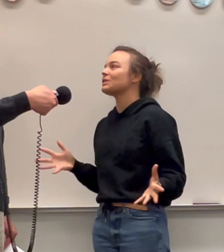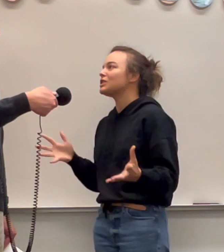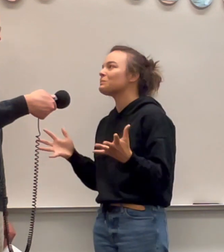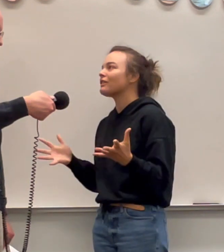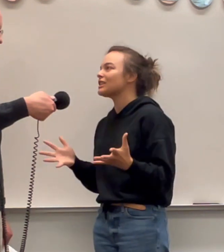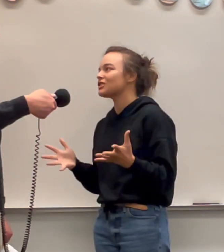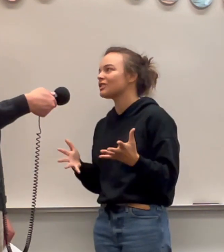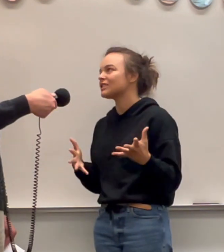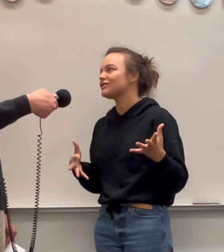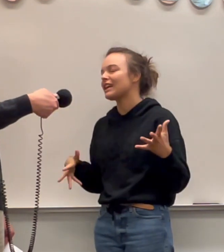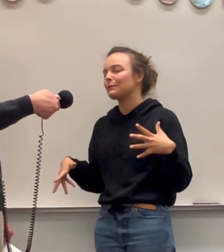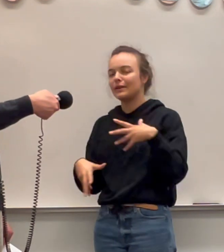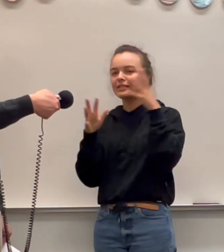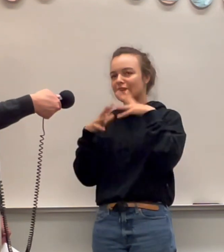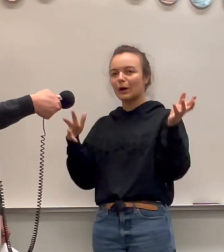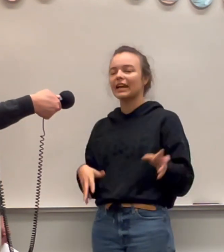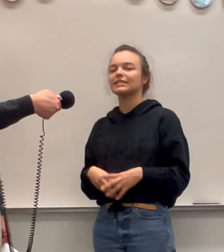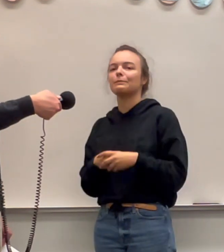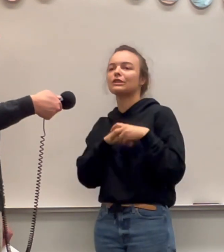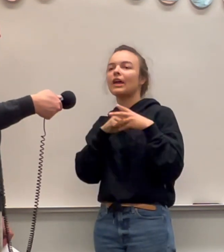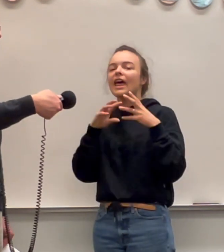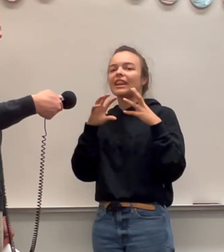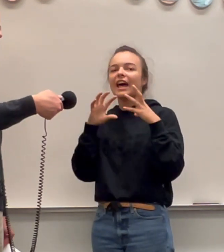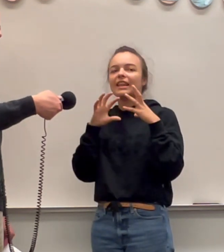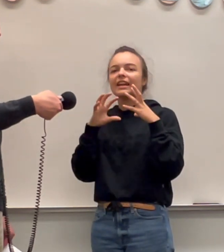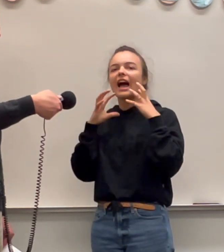things that we just barely touched the surface of today in today's podcast episode that like